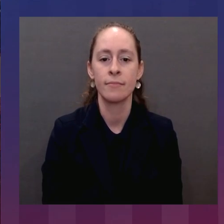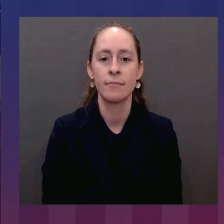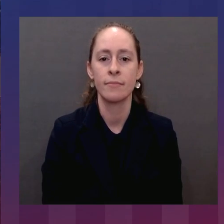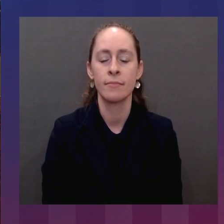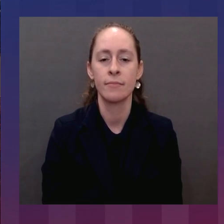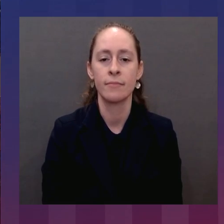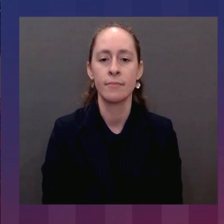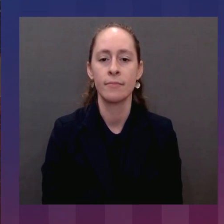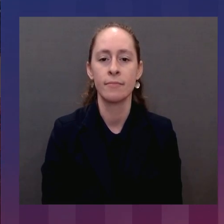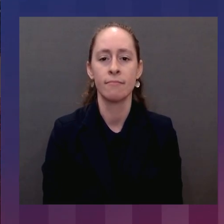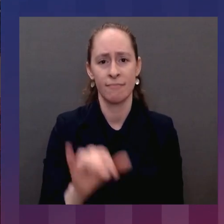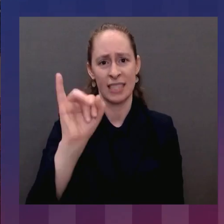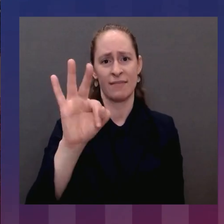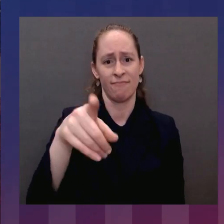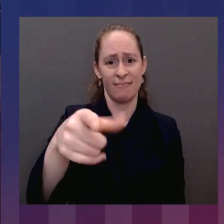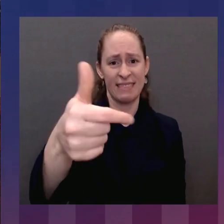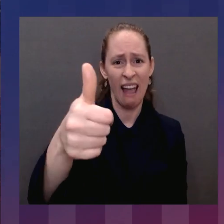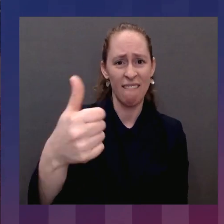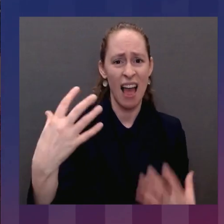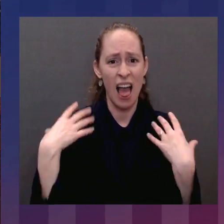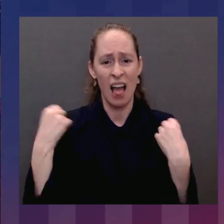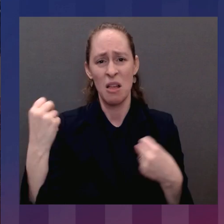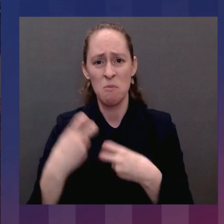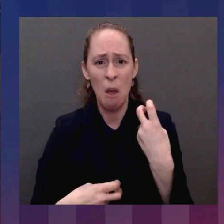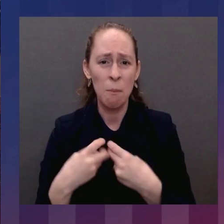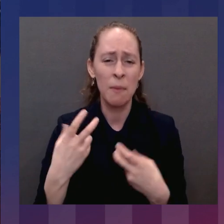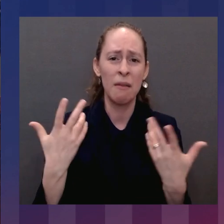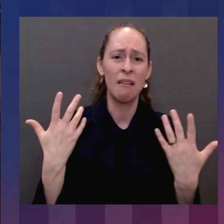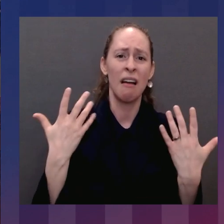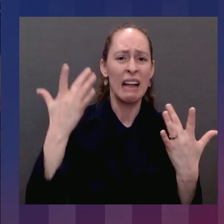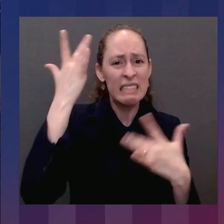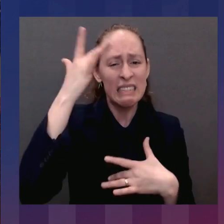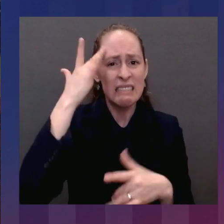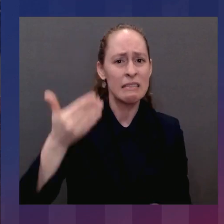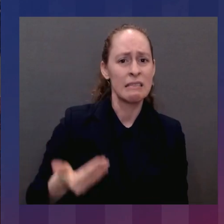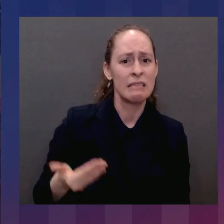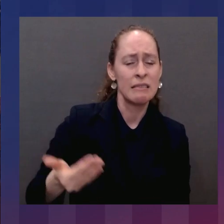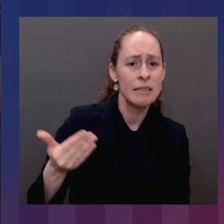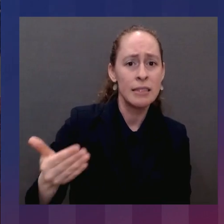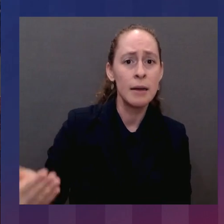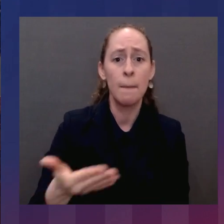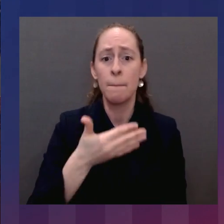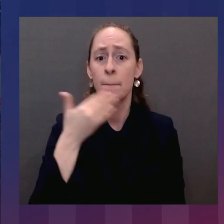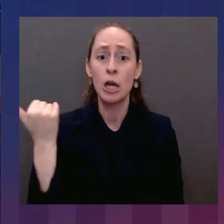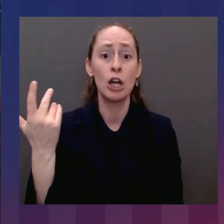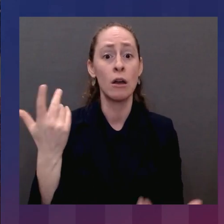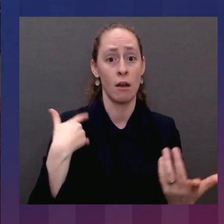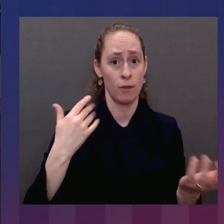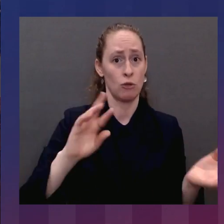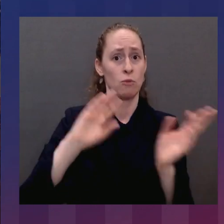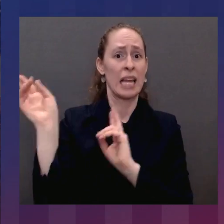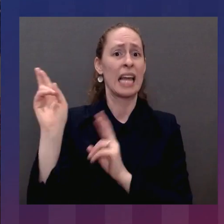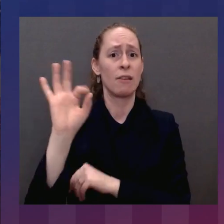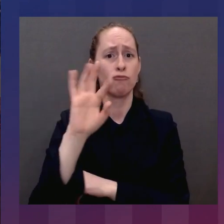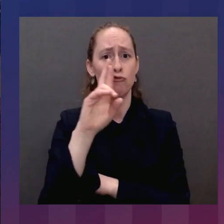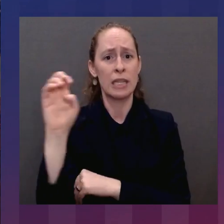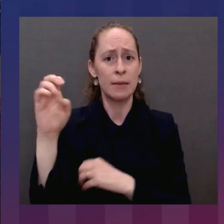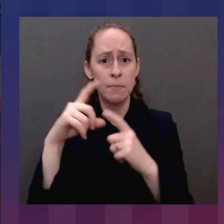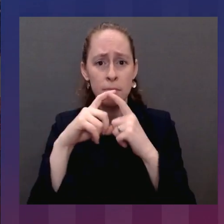we have treatments and free high-quality masks. We're leaving no one behind or ignoring anyone's needs as we move forward.